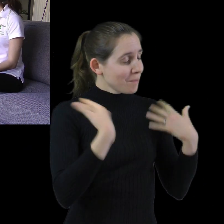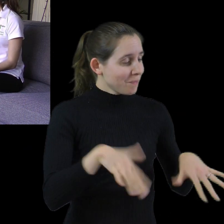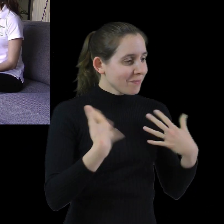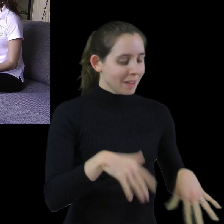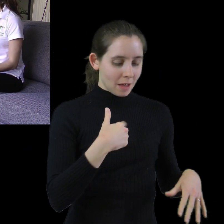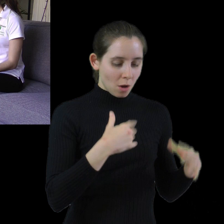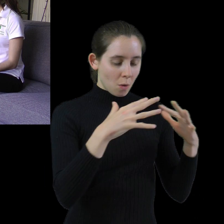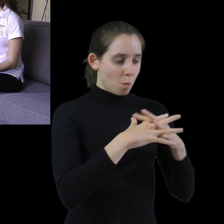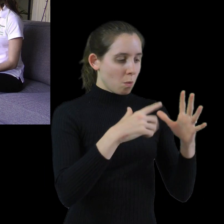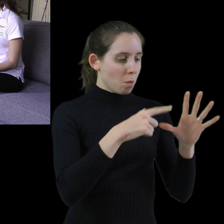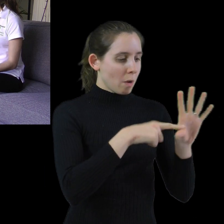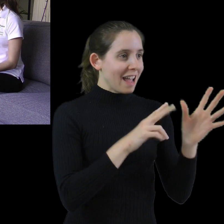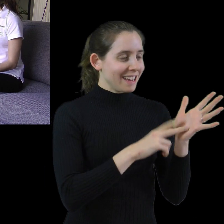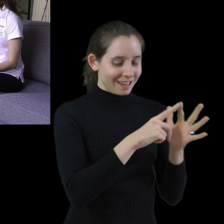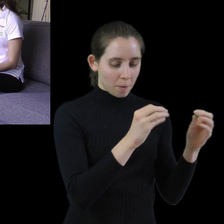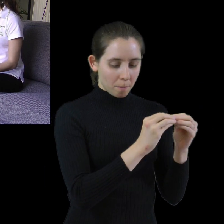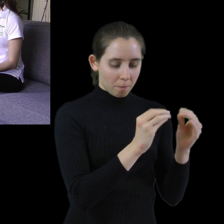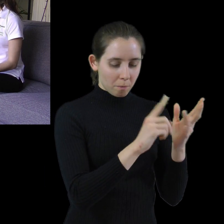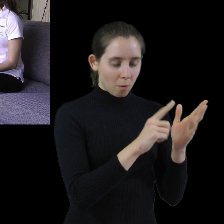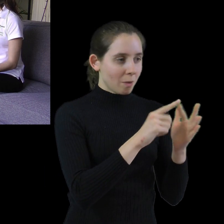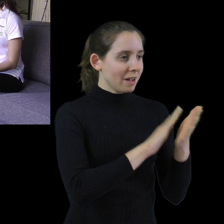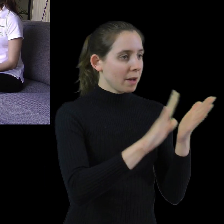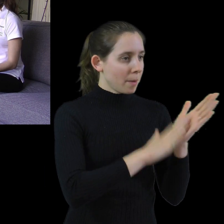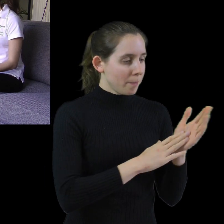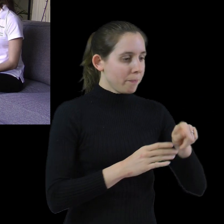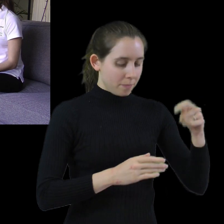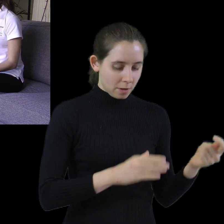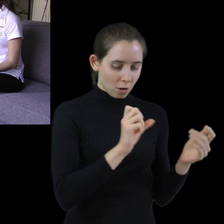Your name too. Wayne Boehm is my name. Kimberley: Thank you.